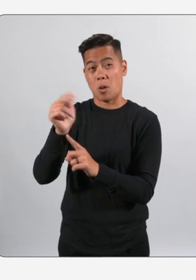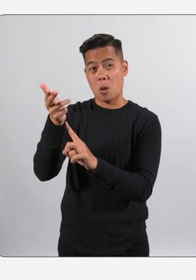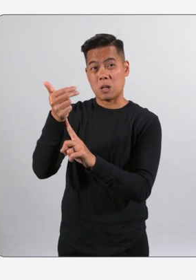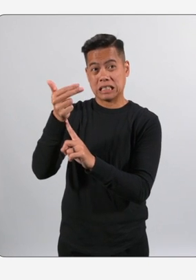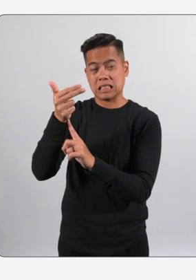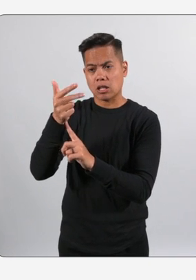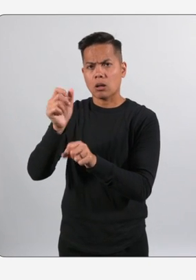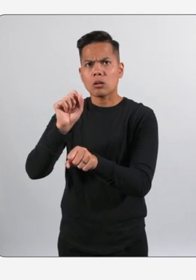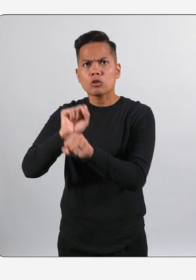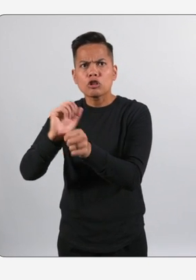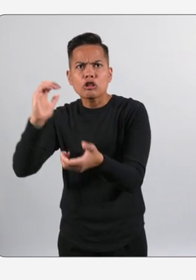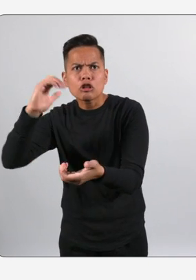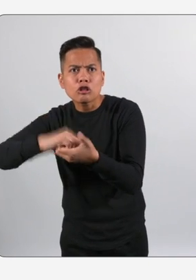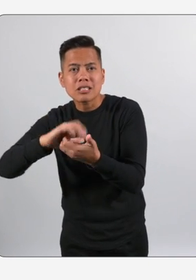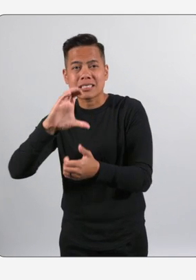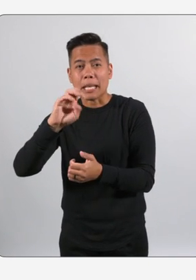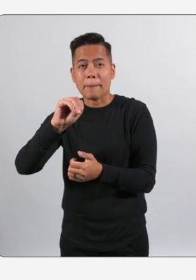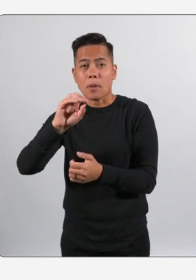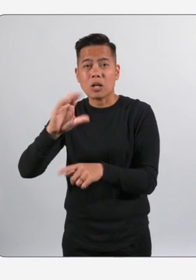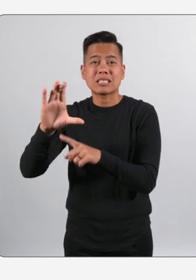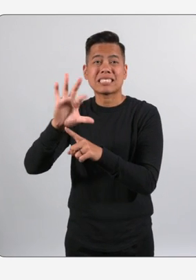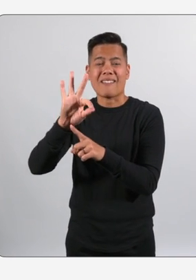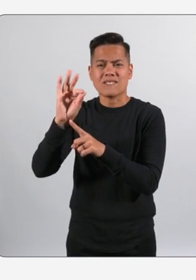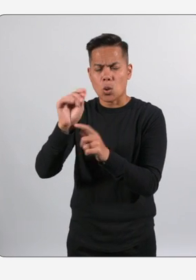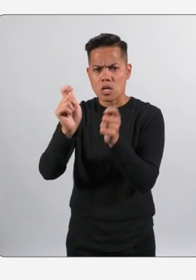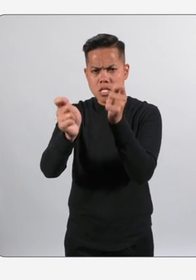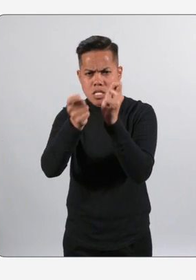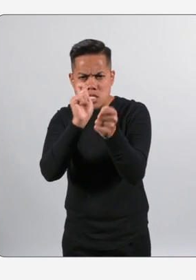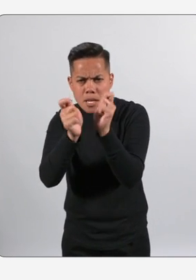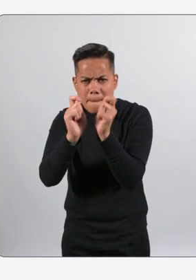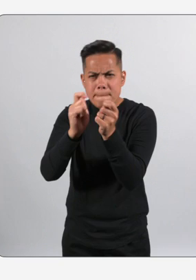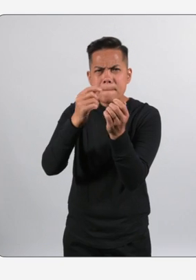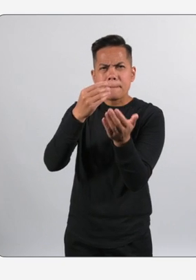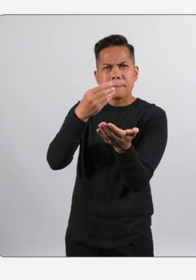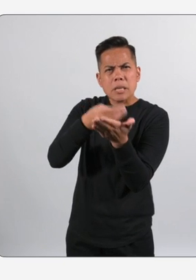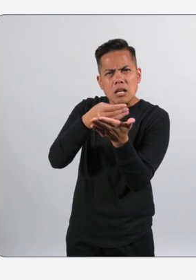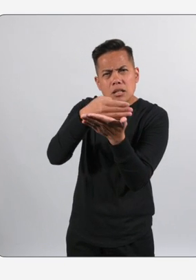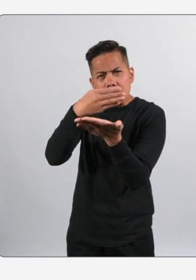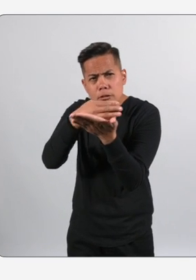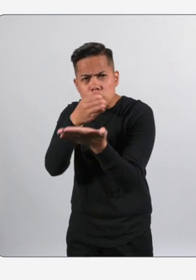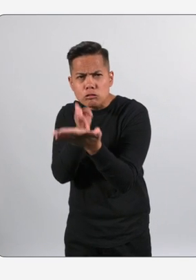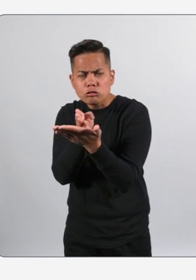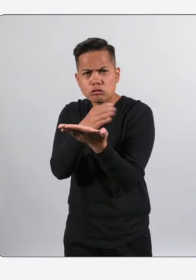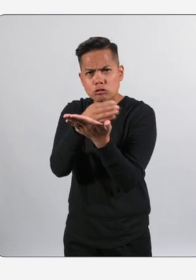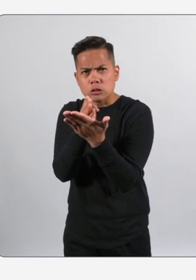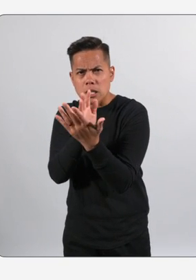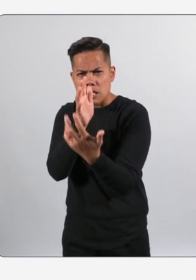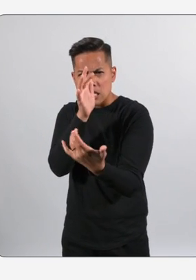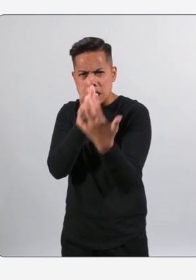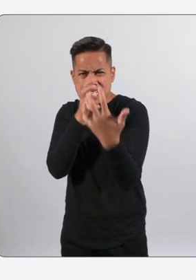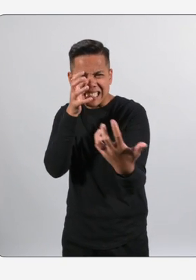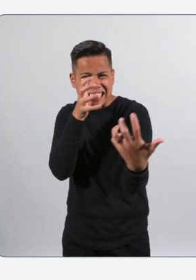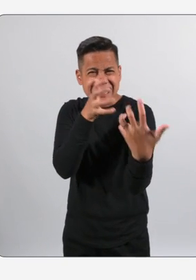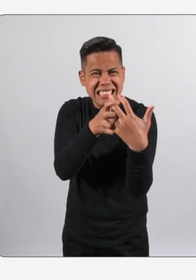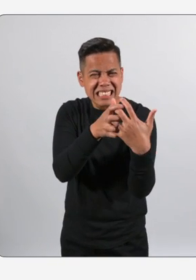Their CMO and their CFO use agile budgeting to respond to the changing needs of their franchises and fluctuating